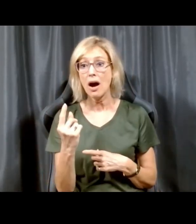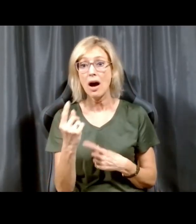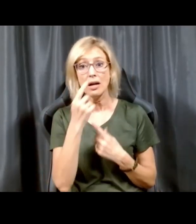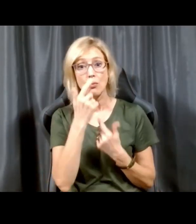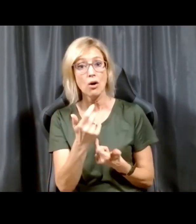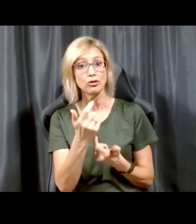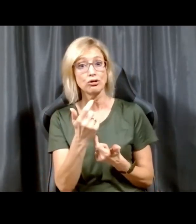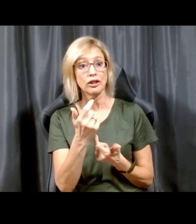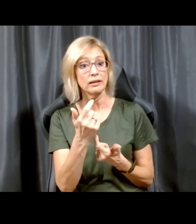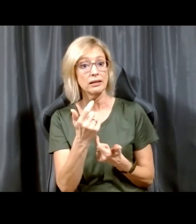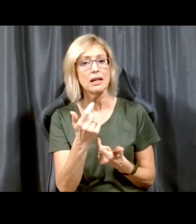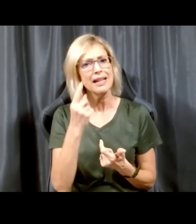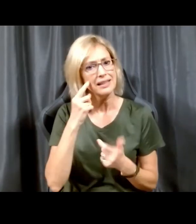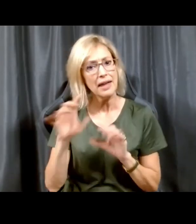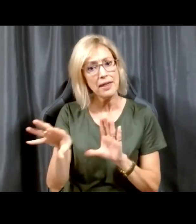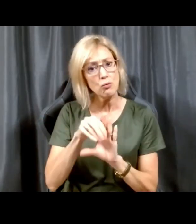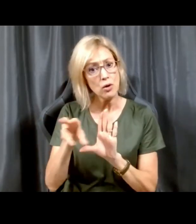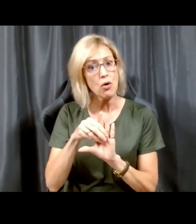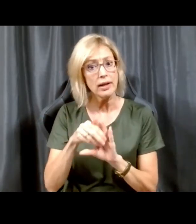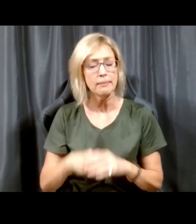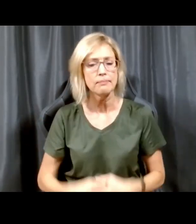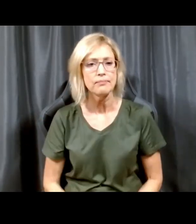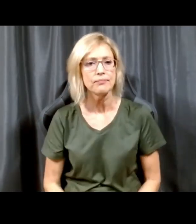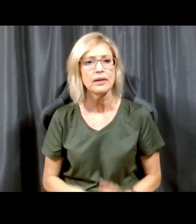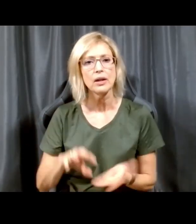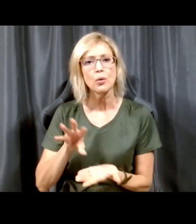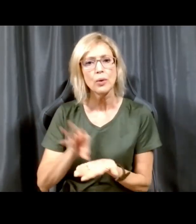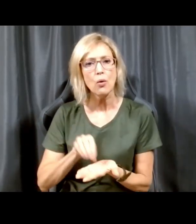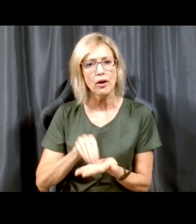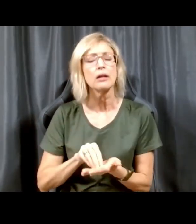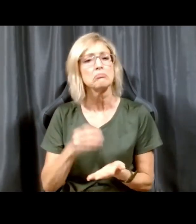believe recording this, and you have questions, you are